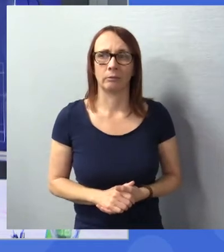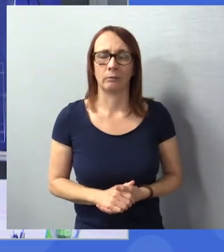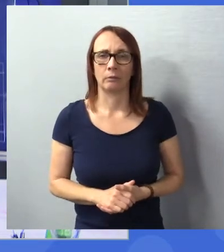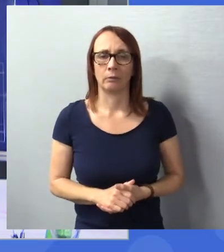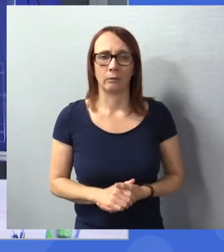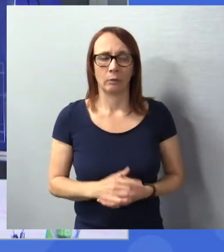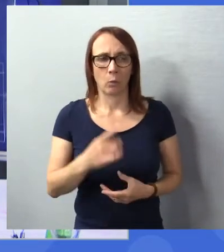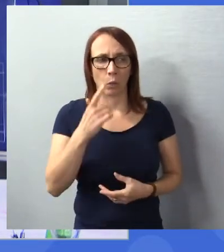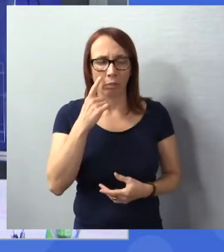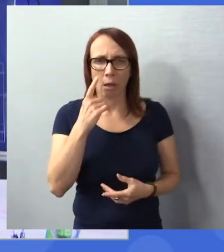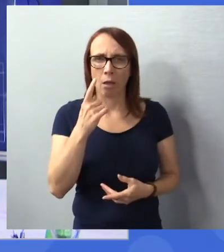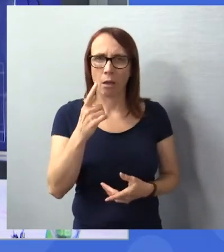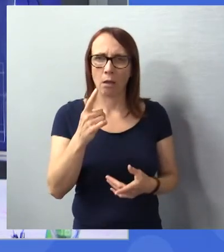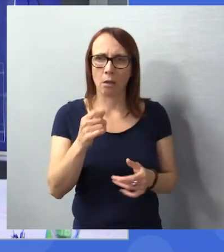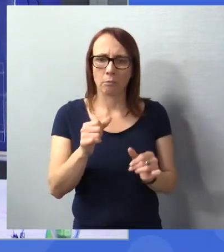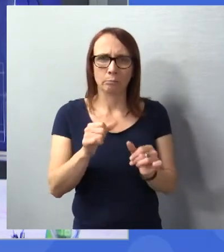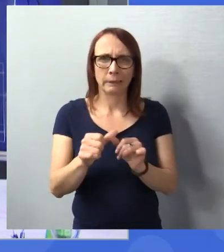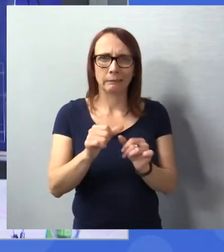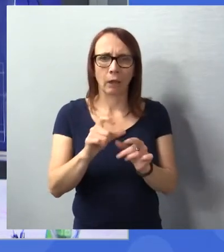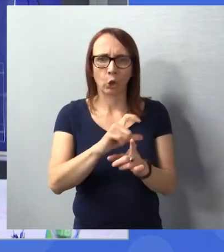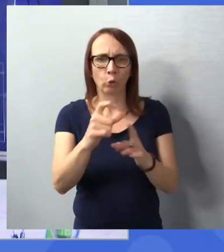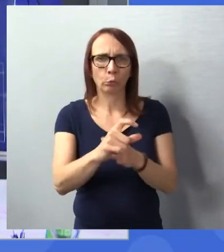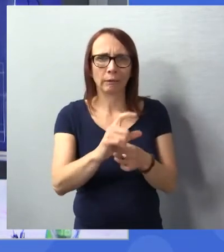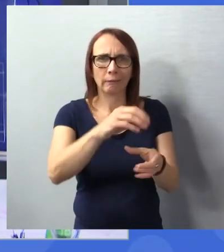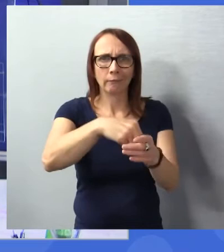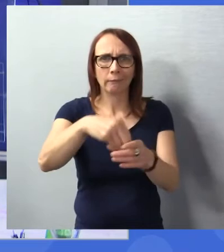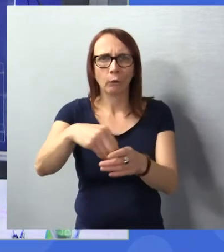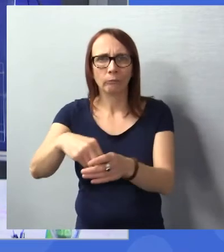greater local community involvement on local issues which is I think slightly